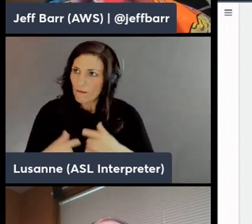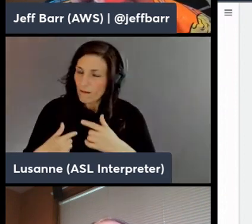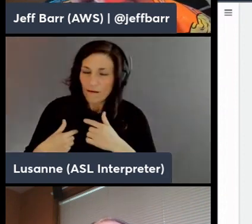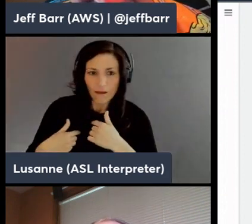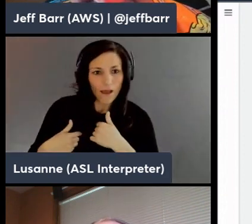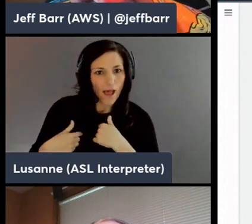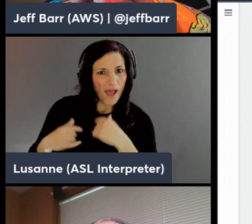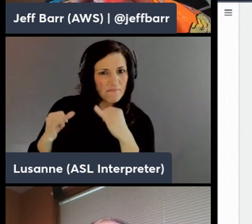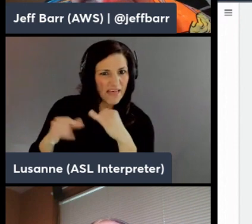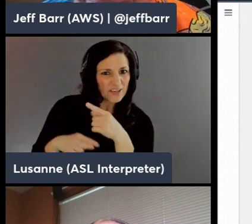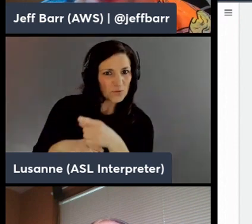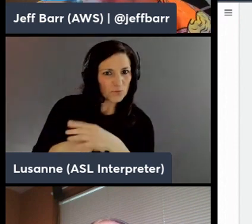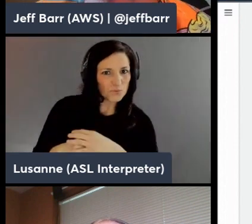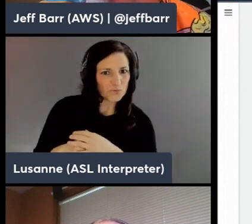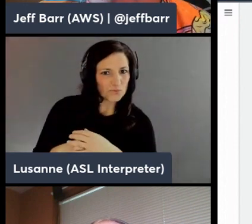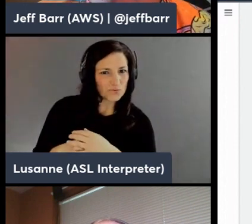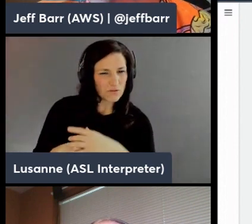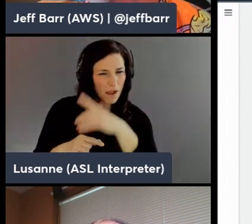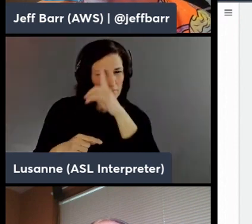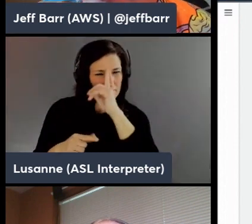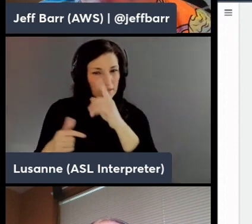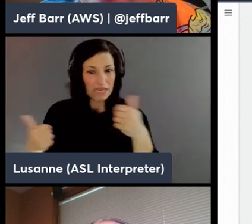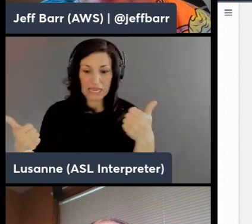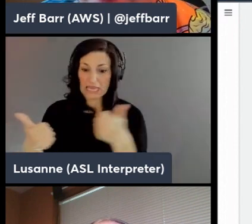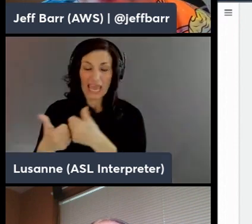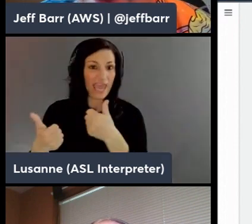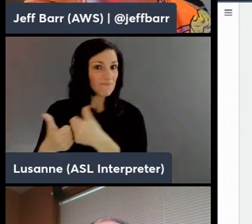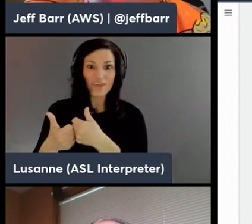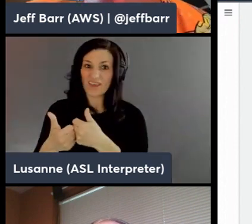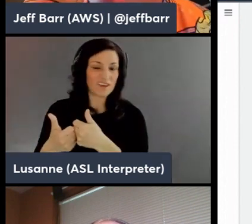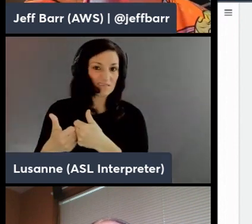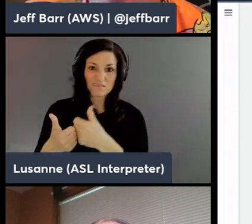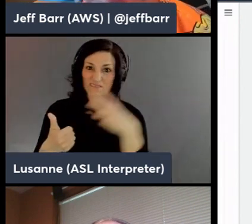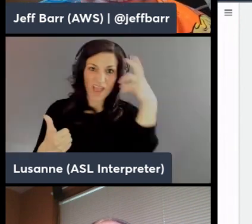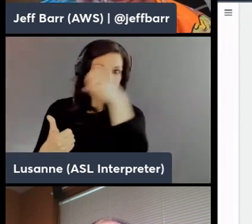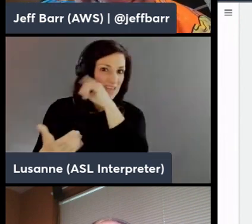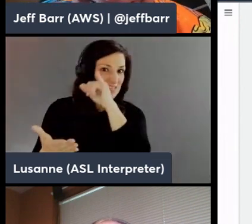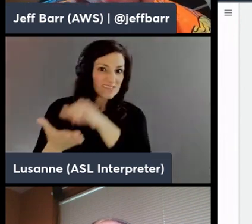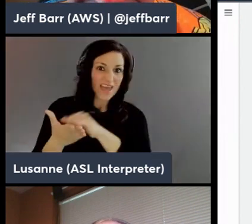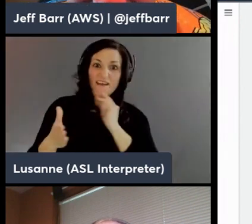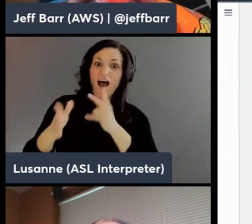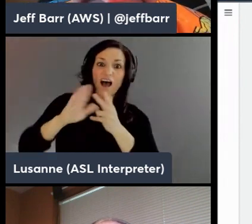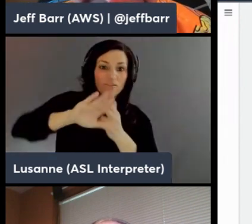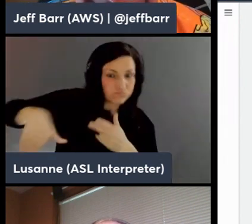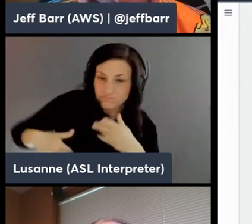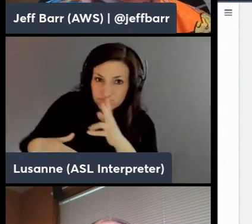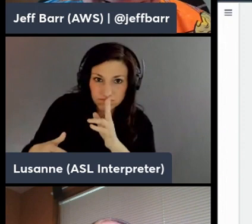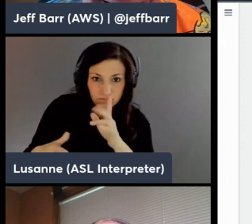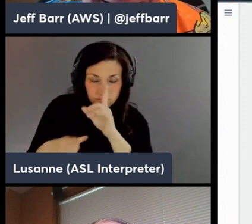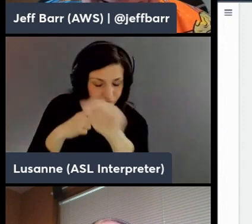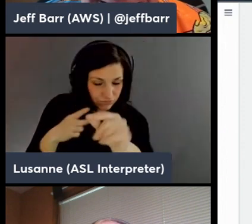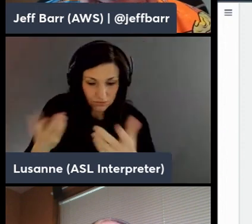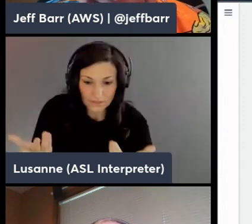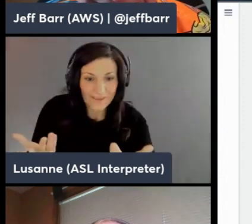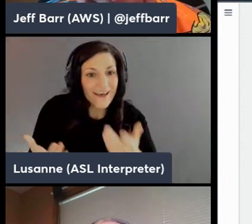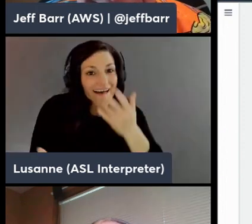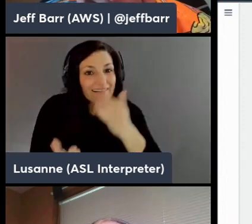that, you know, gaming kinda passed me by. The time, right? The last game I remember playing was 52-card Pickup